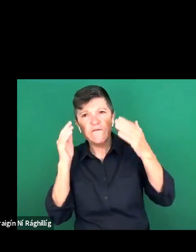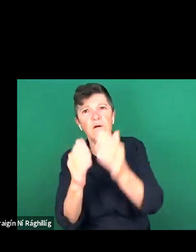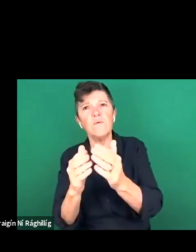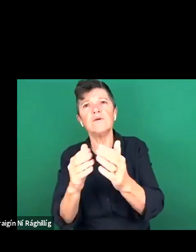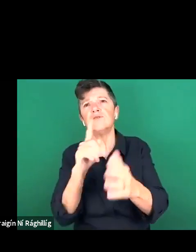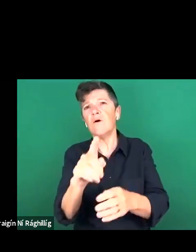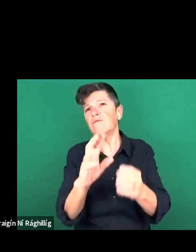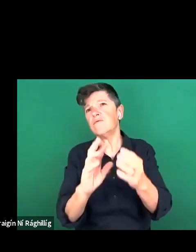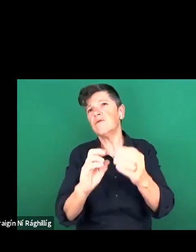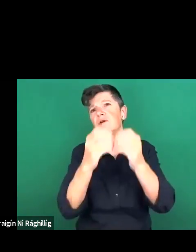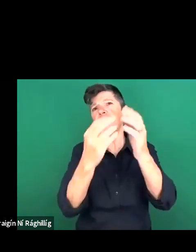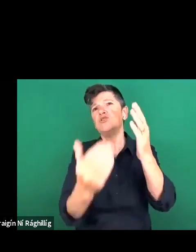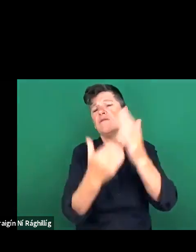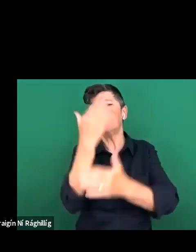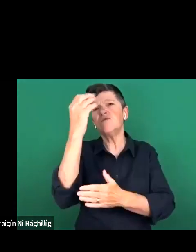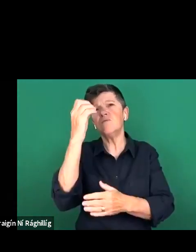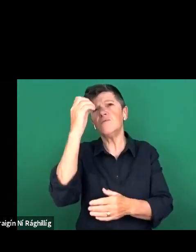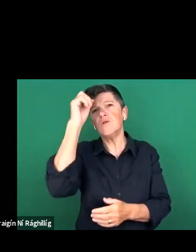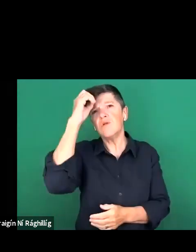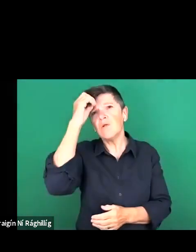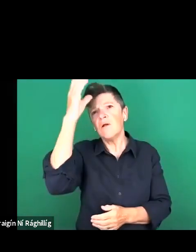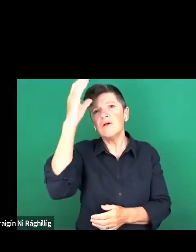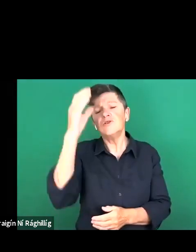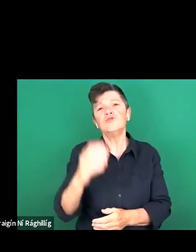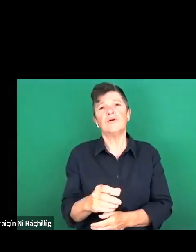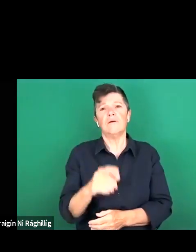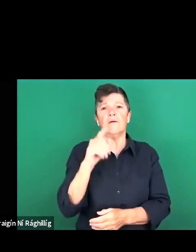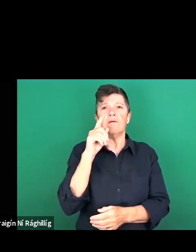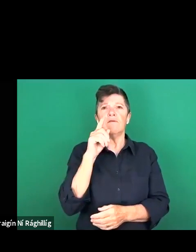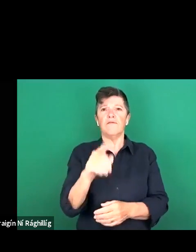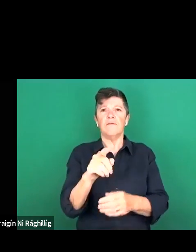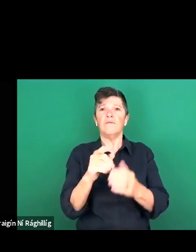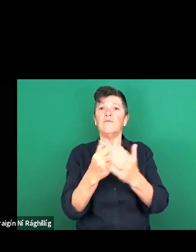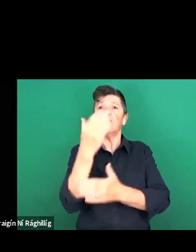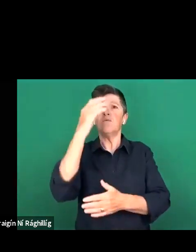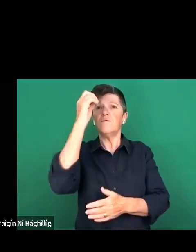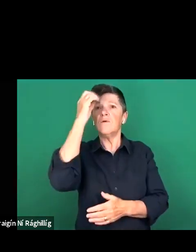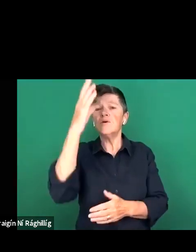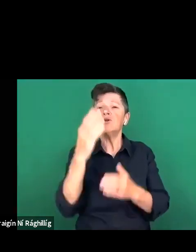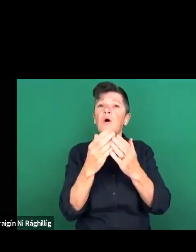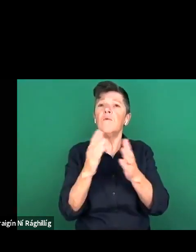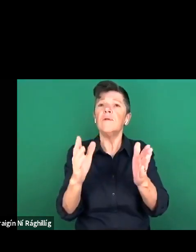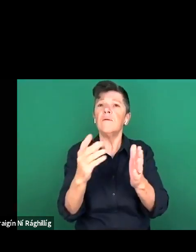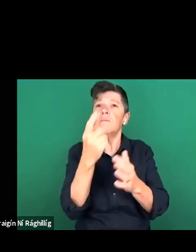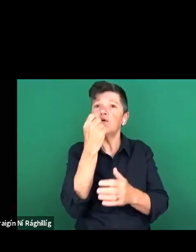think about new problems and old once. It's purpose is not a scholastic